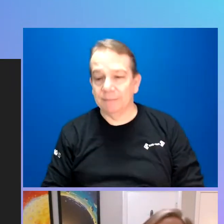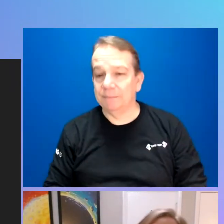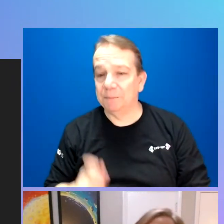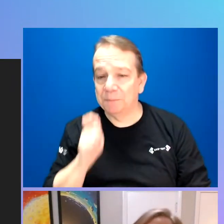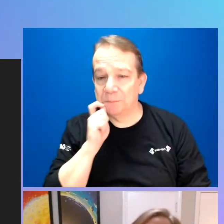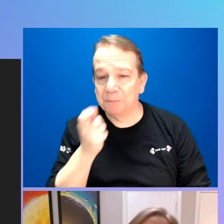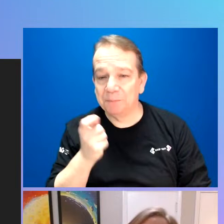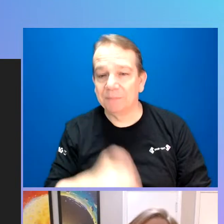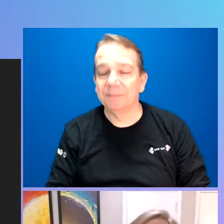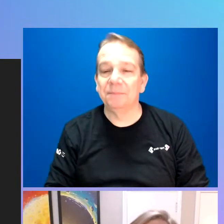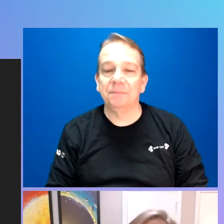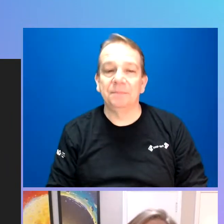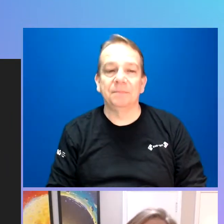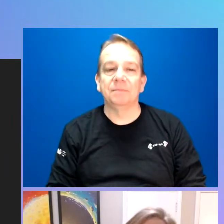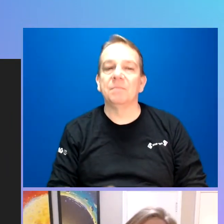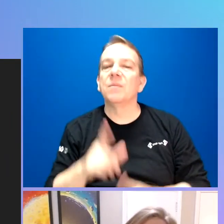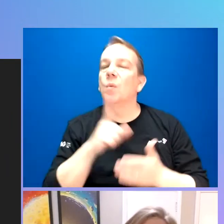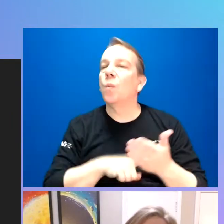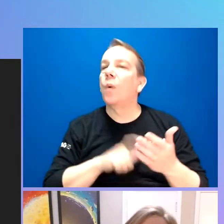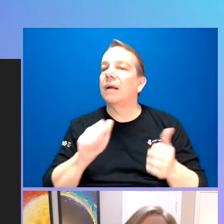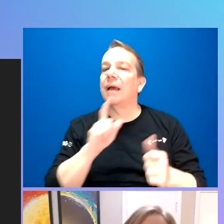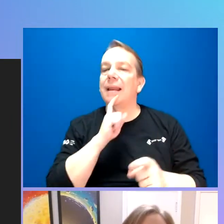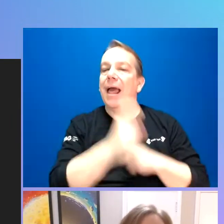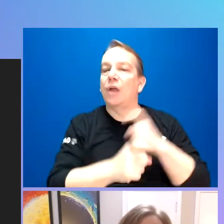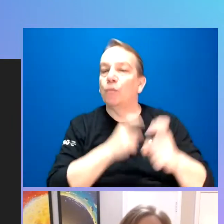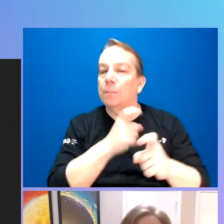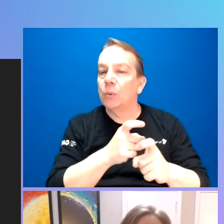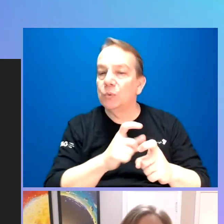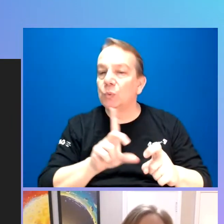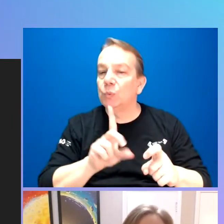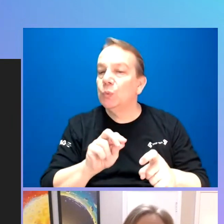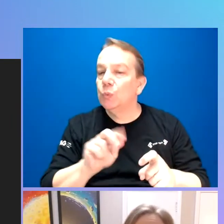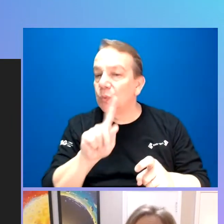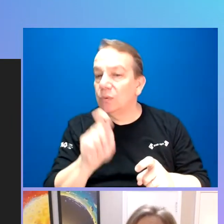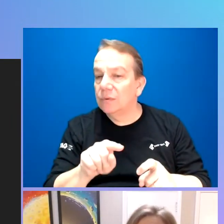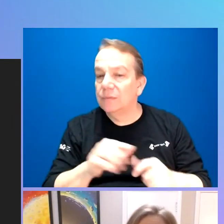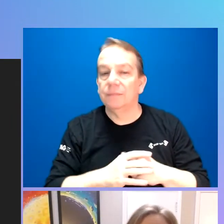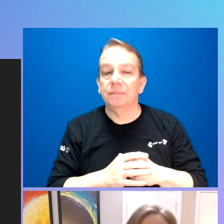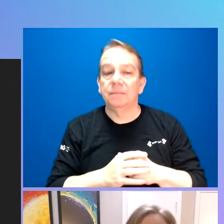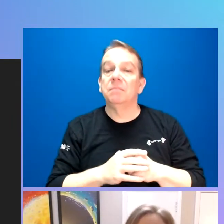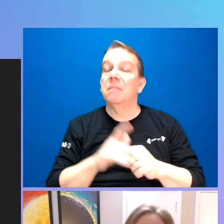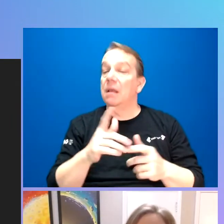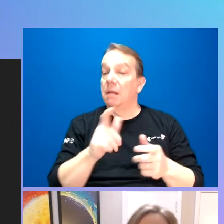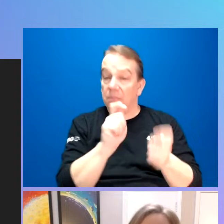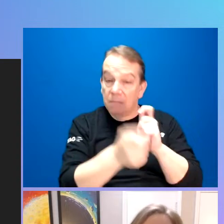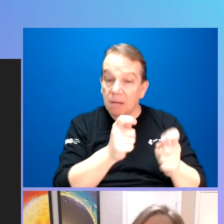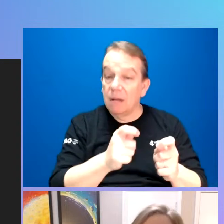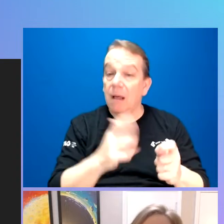. So what can attributes do? We can use attributes to customize